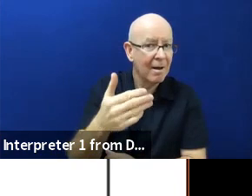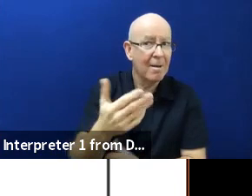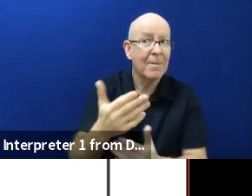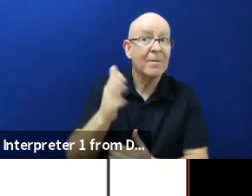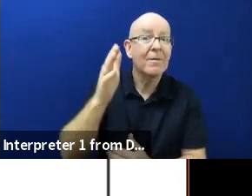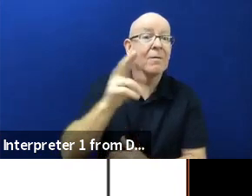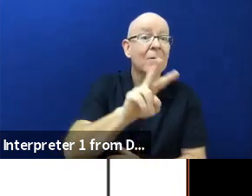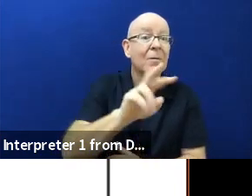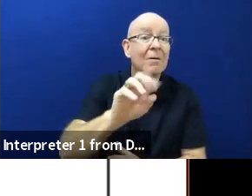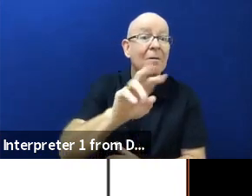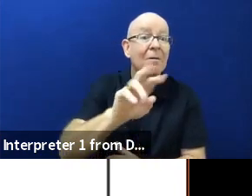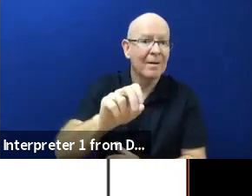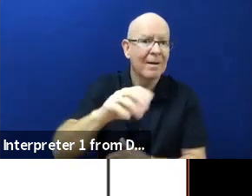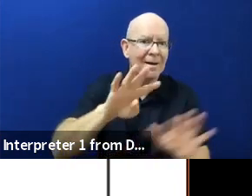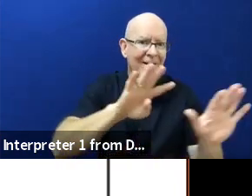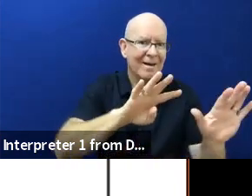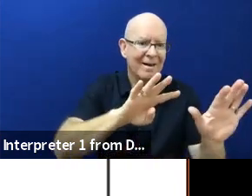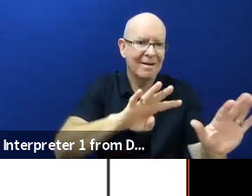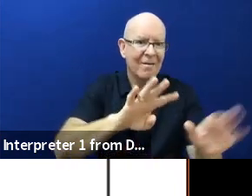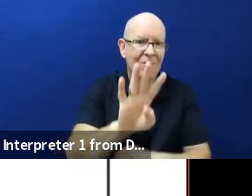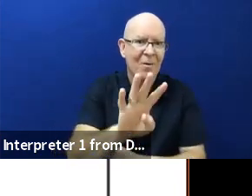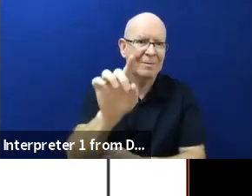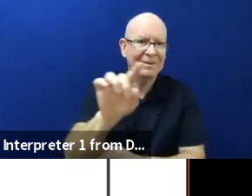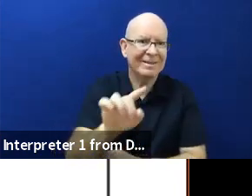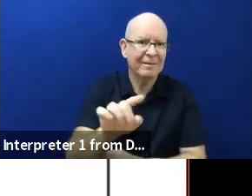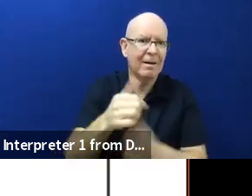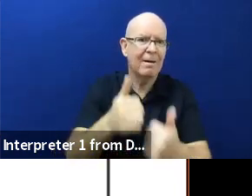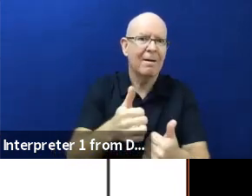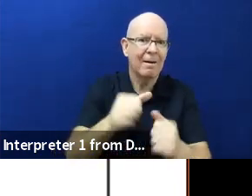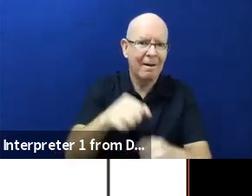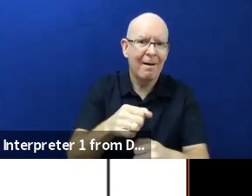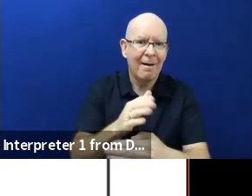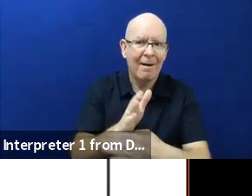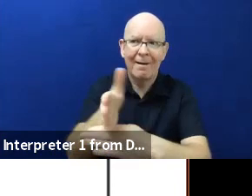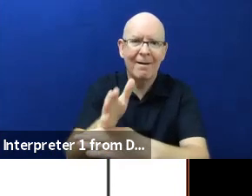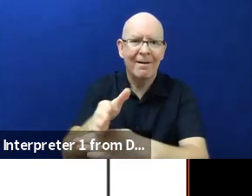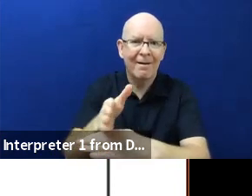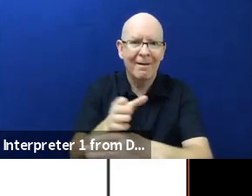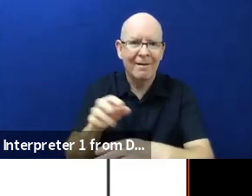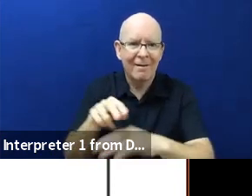really discussed or explicitly mentioned DRECS in any disability laws, second,